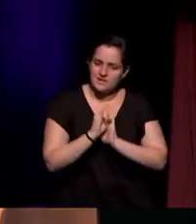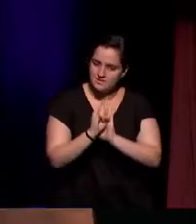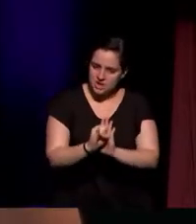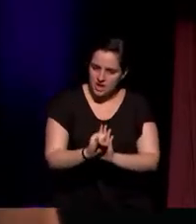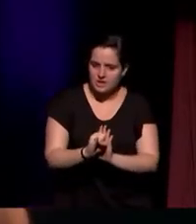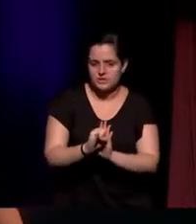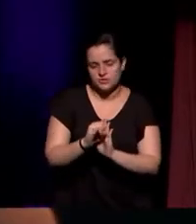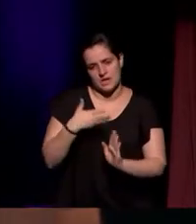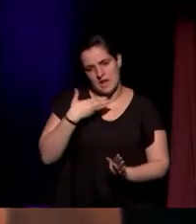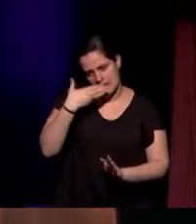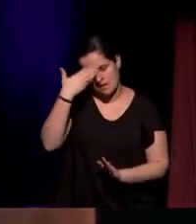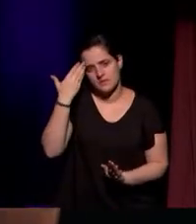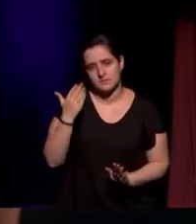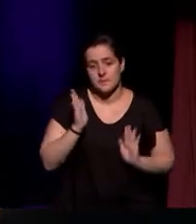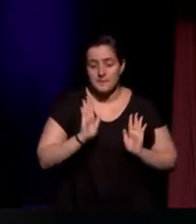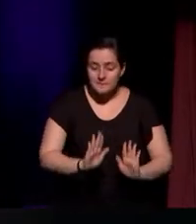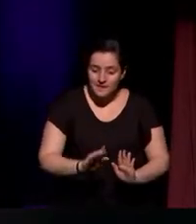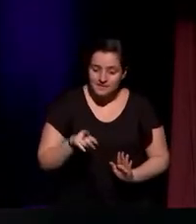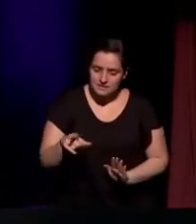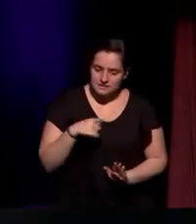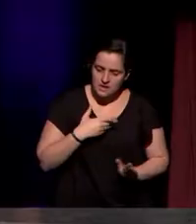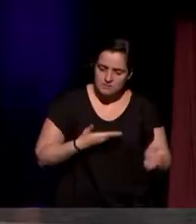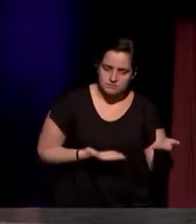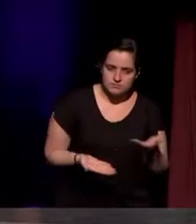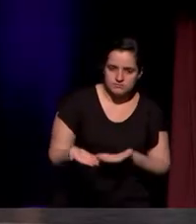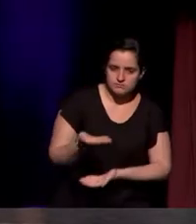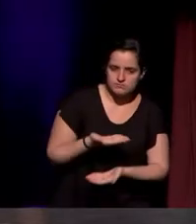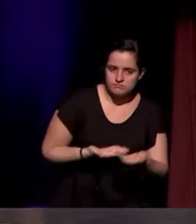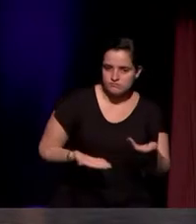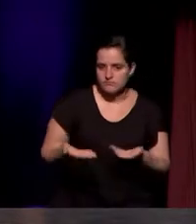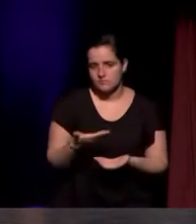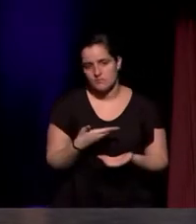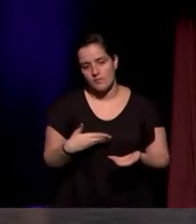but it dialogues with, directly with the West,